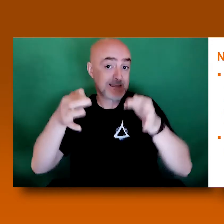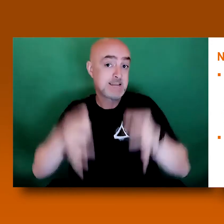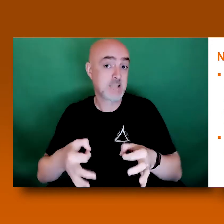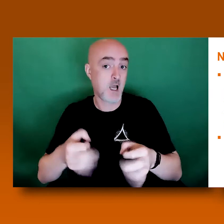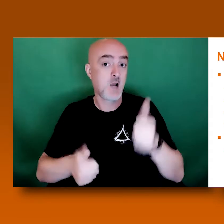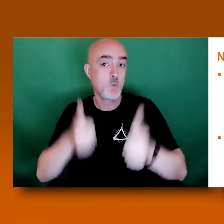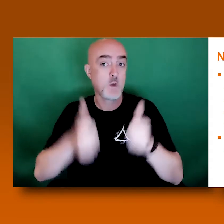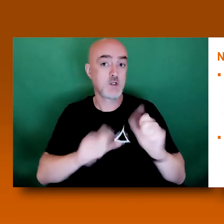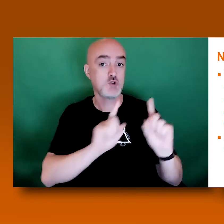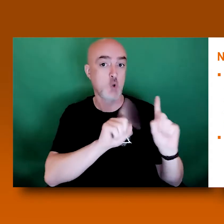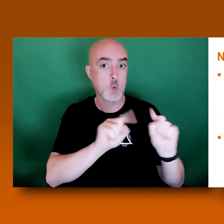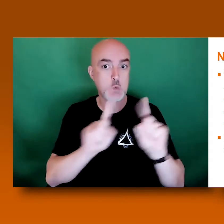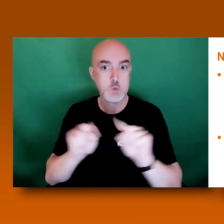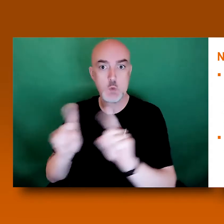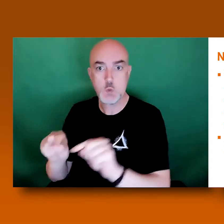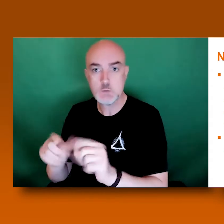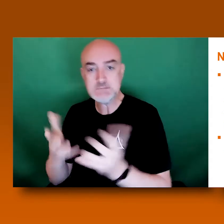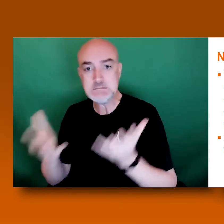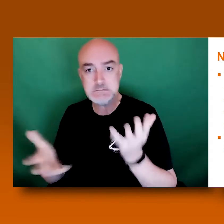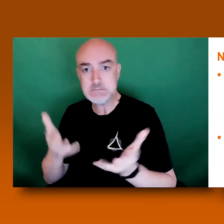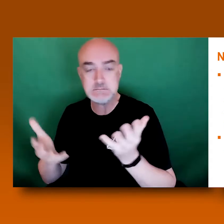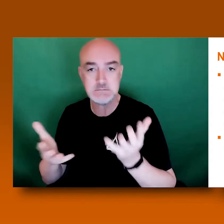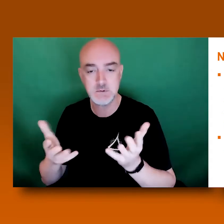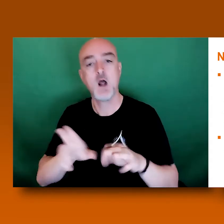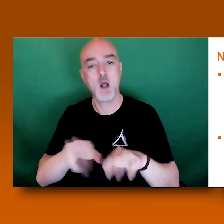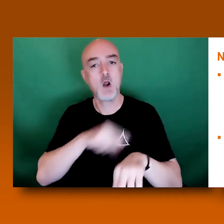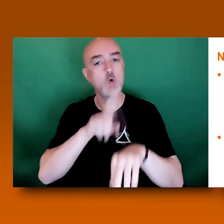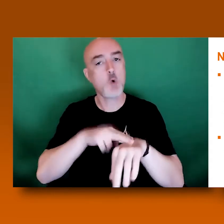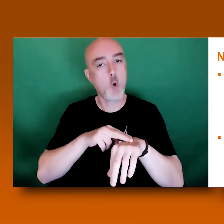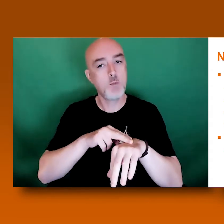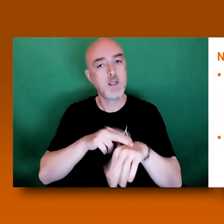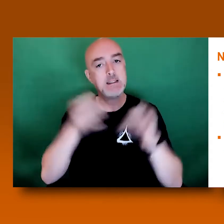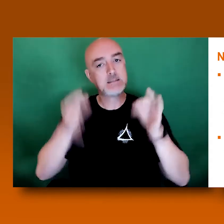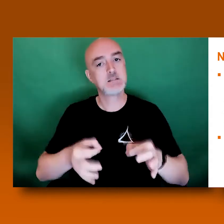The program officer actually has to decide which review they'll be going to.